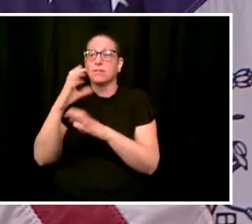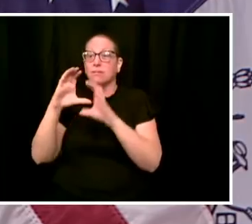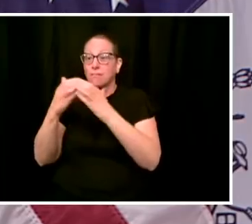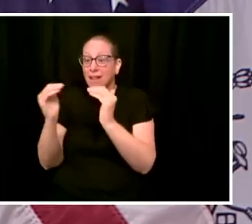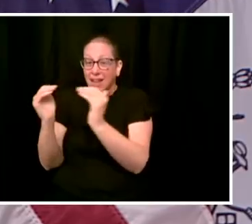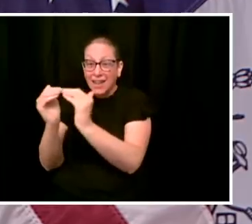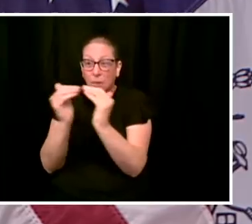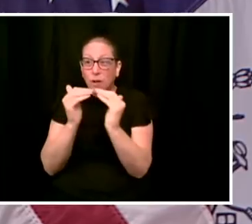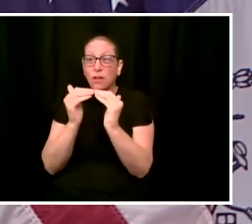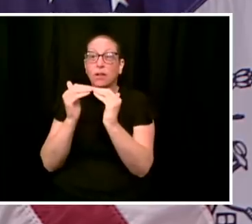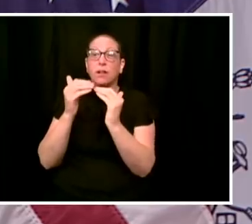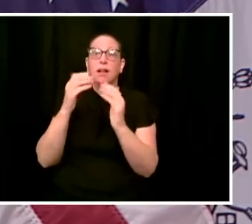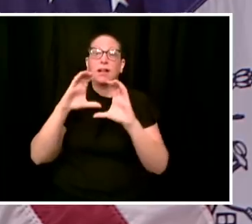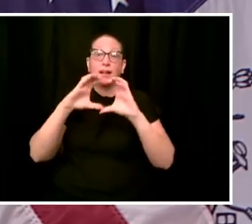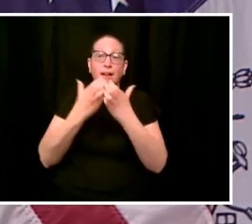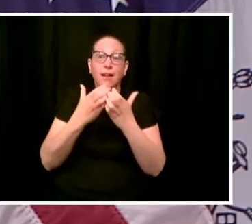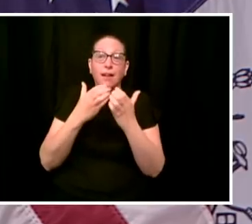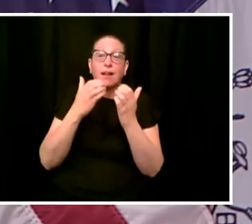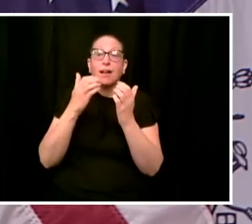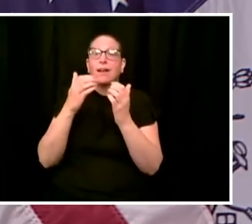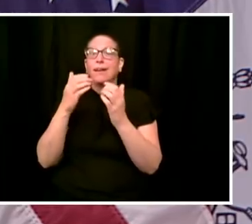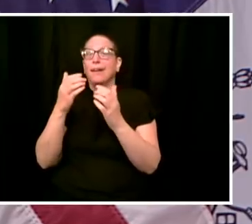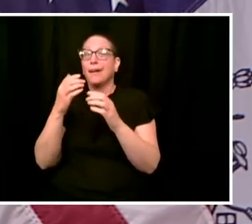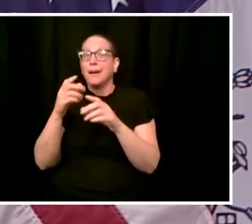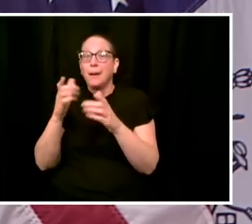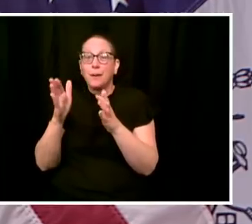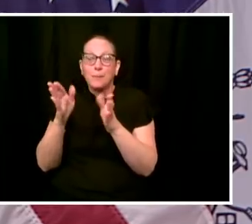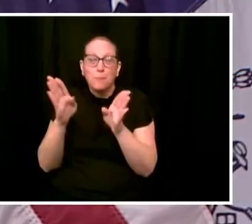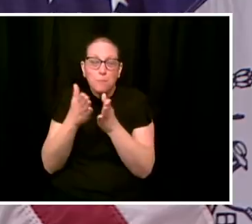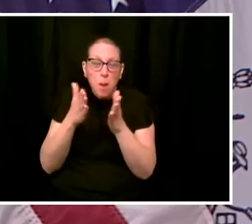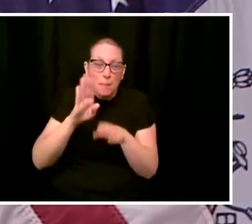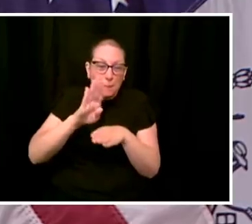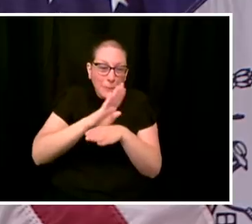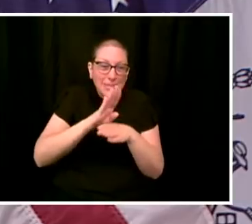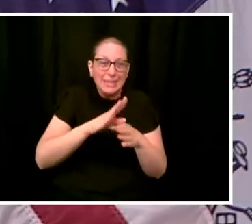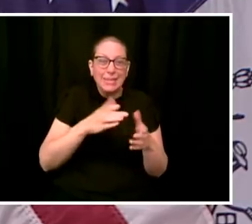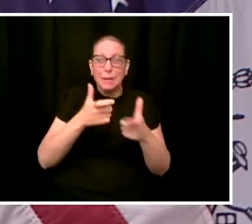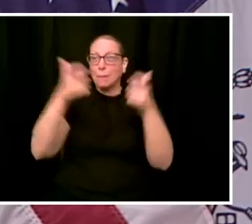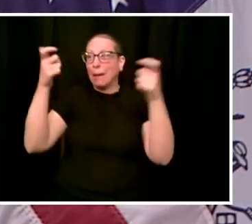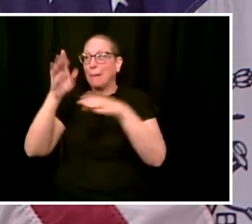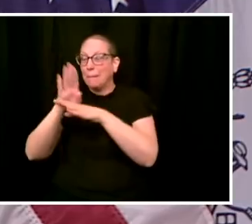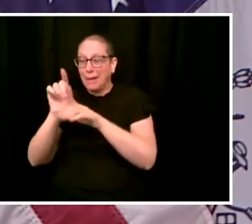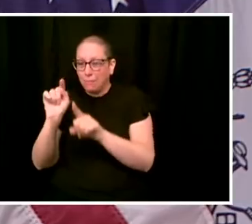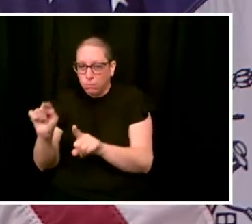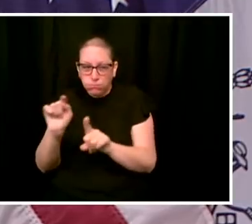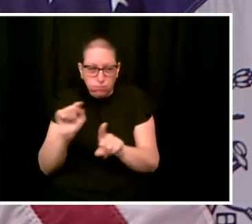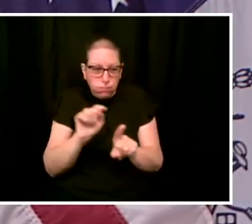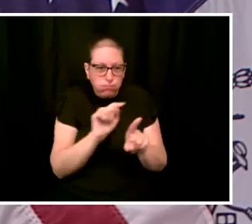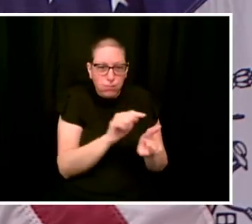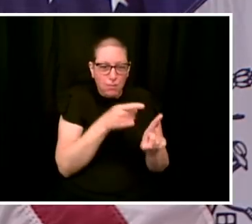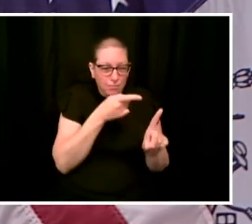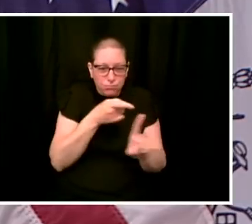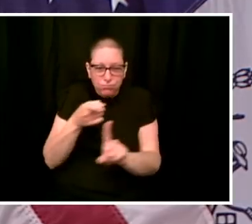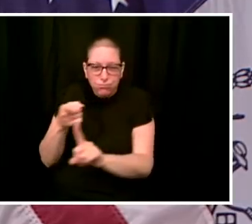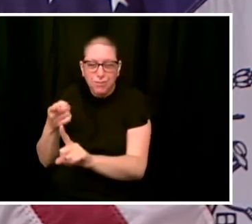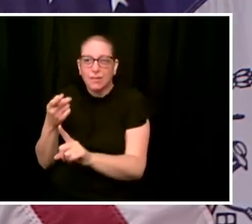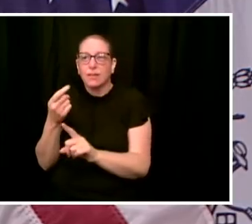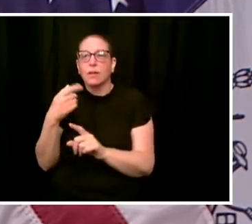FORWARD NOW. THE INTERNAL TASK FORCE, EVERYONE IS LOOKGIN AT